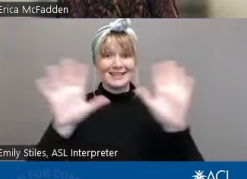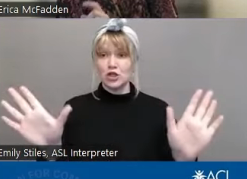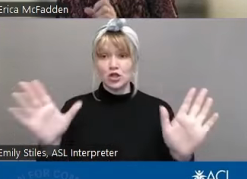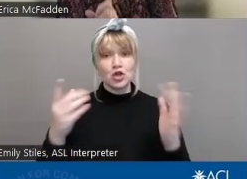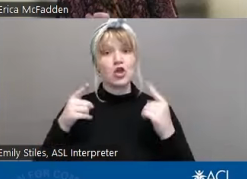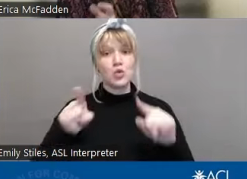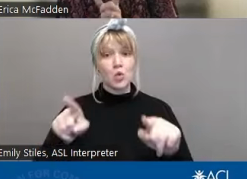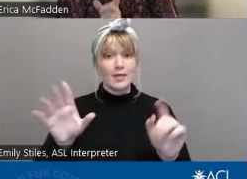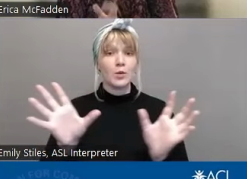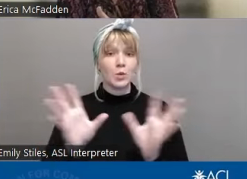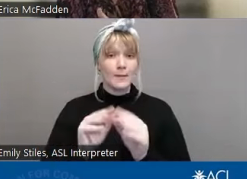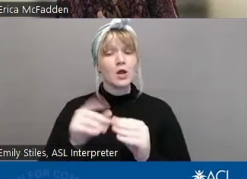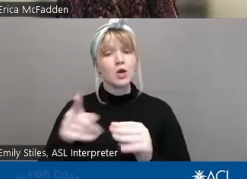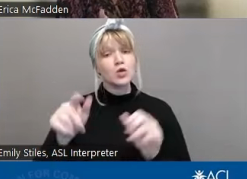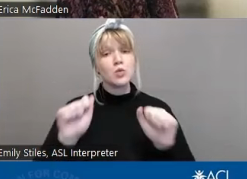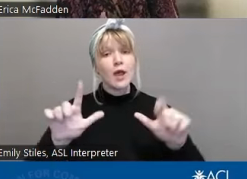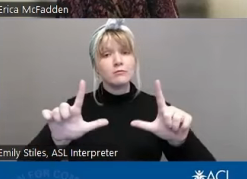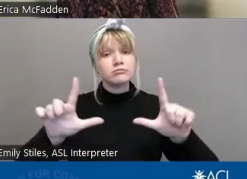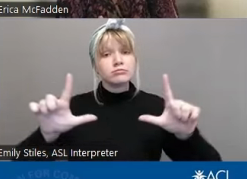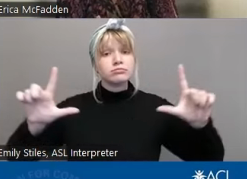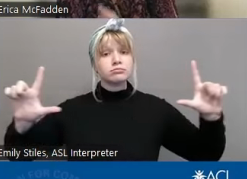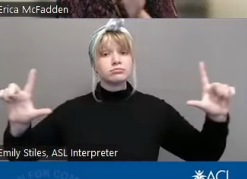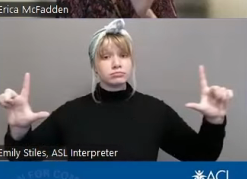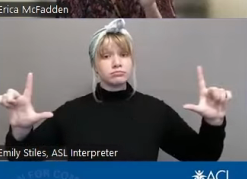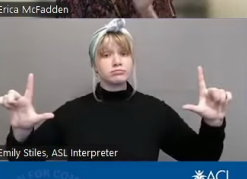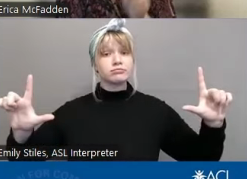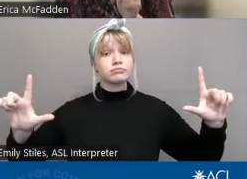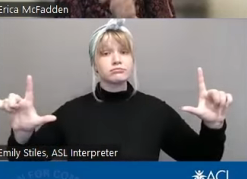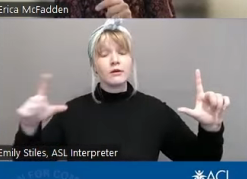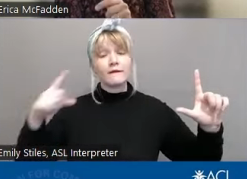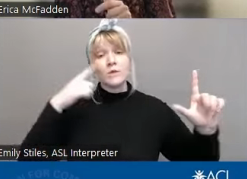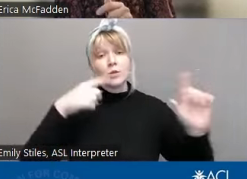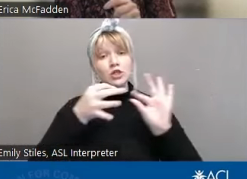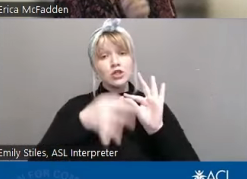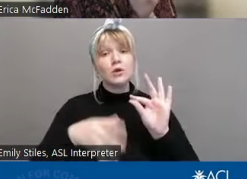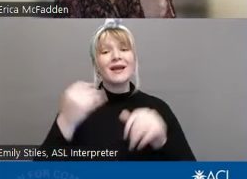You can enlarge the window for the ASL interpreter by using the pin feature.